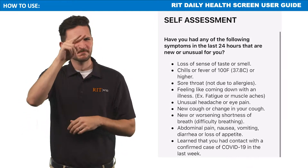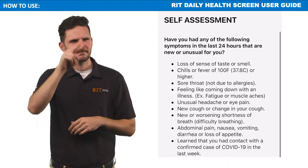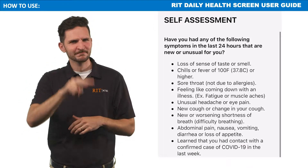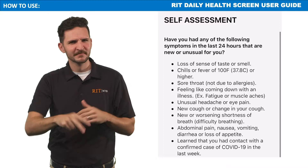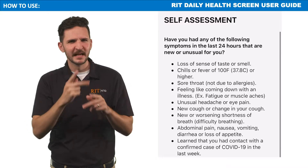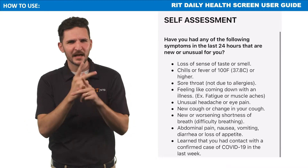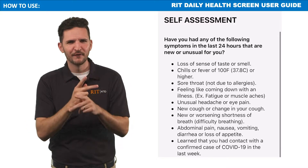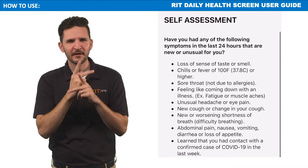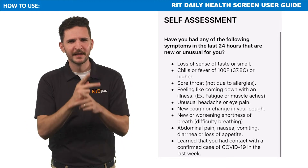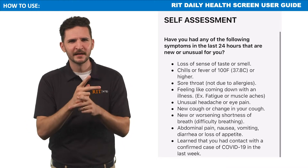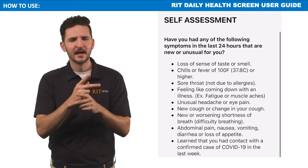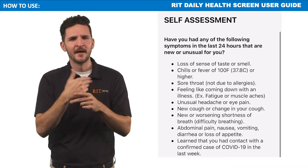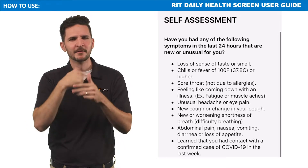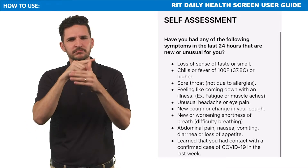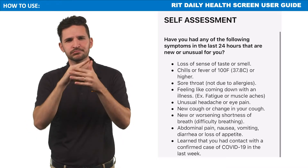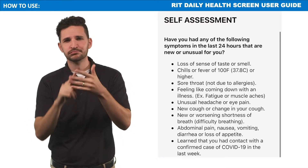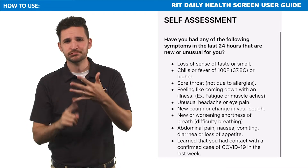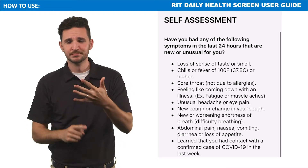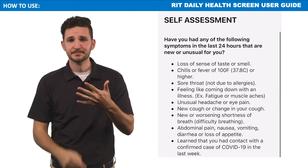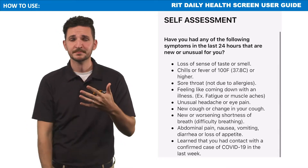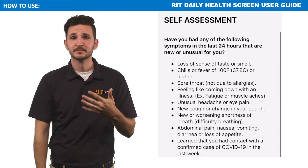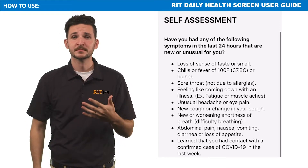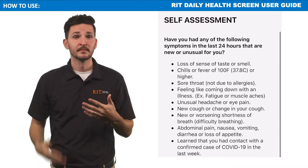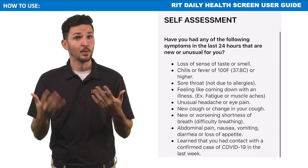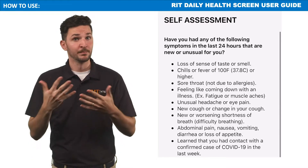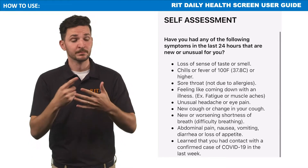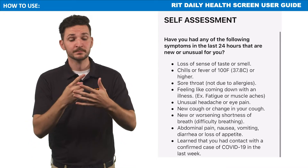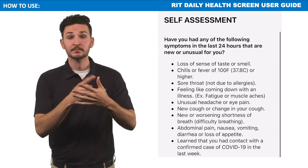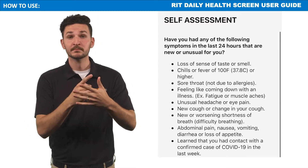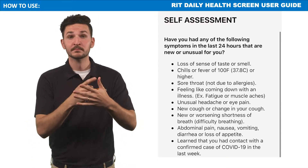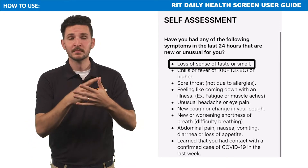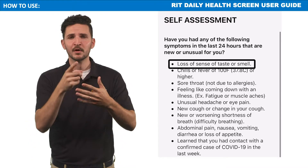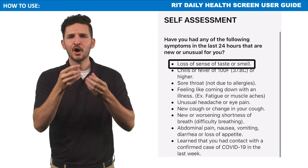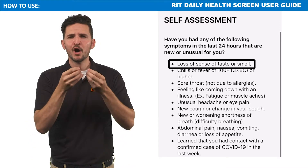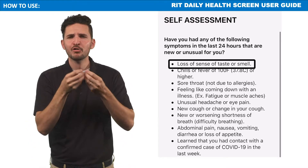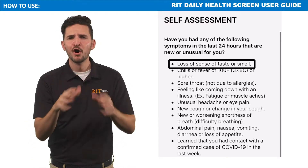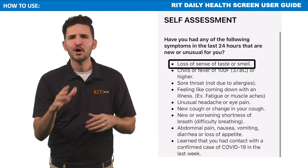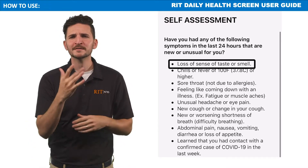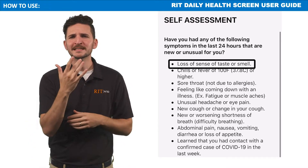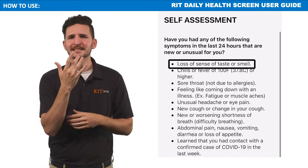Please read the list carefully. It includes things like: ● Loss of taste or smell